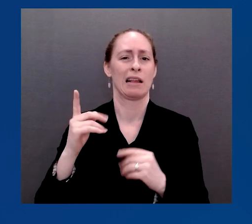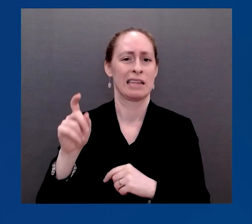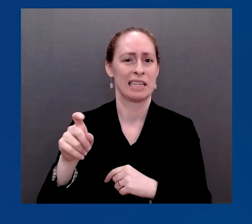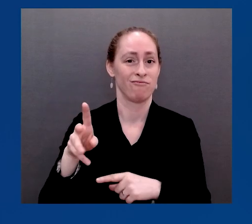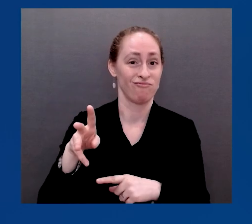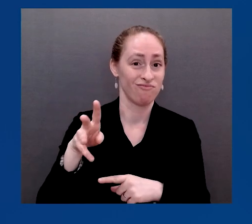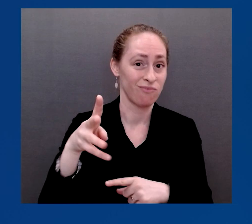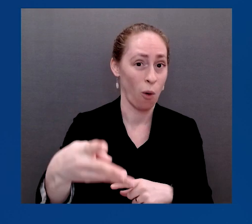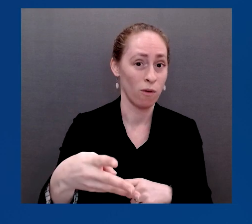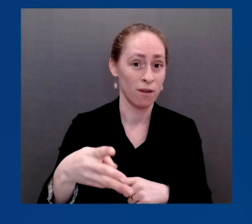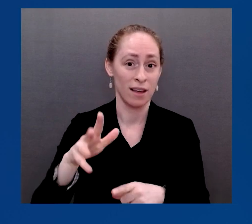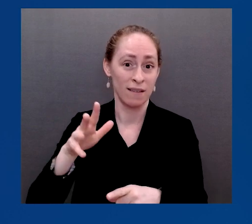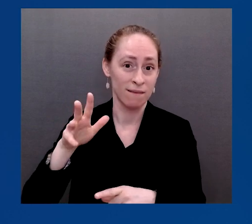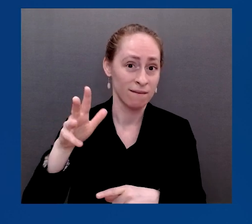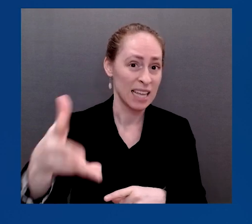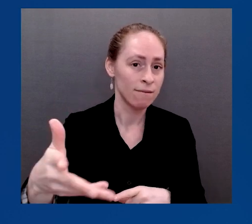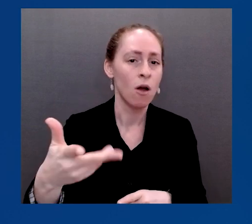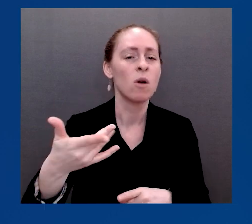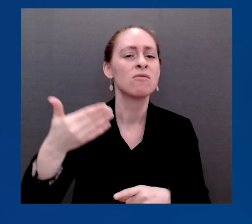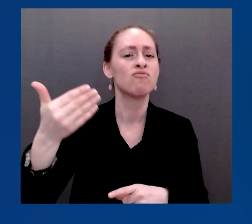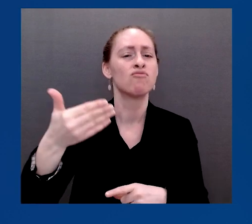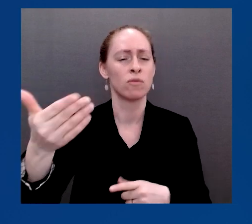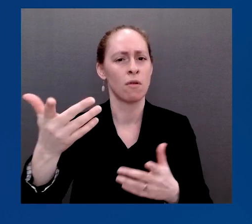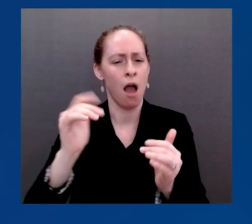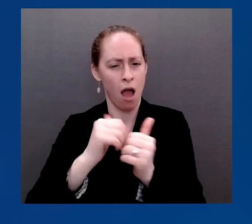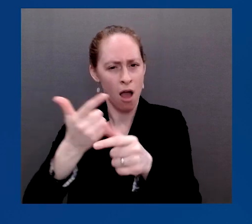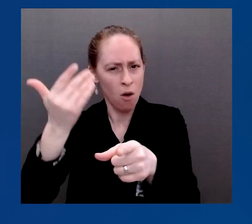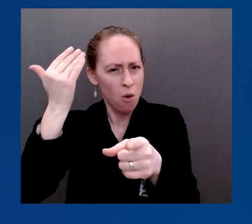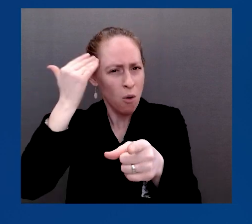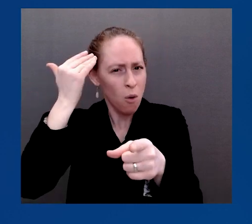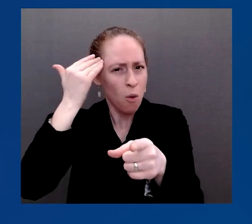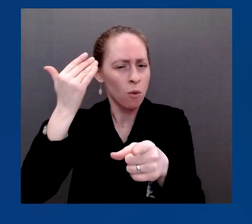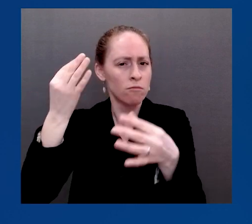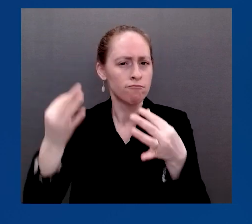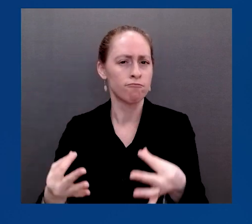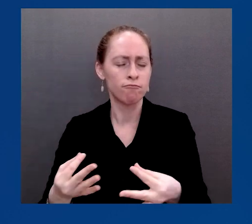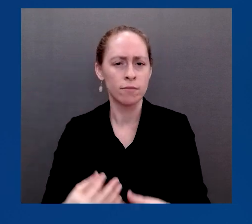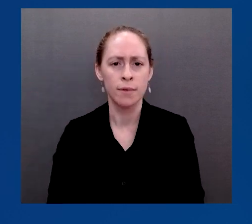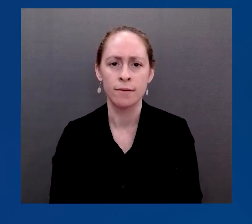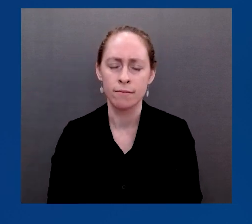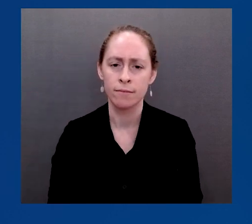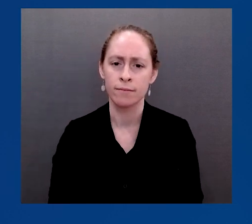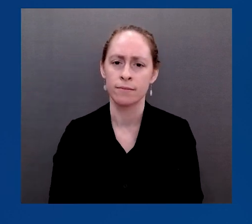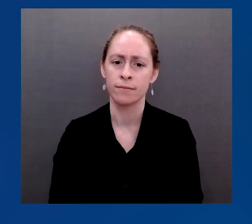Dr. Fauci: Yeah. Yeah, thank you for that question. That's obviously an issue that have been followed very closely.